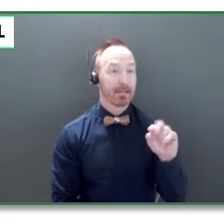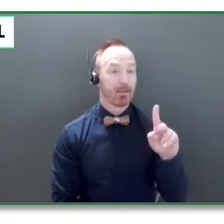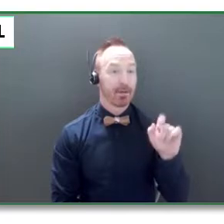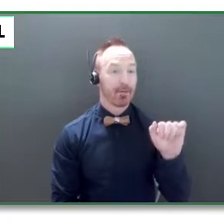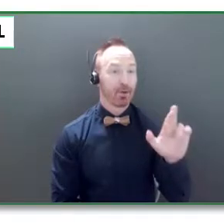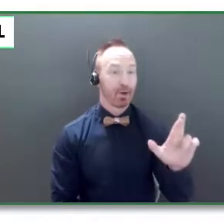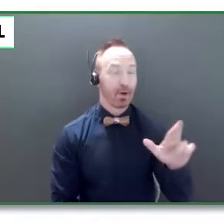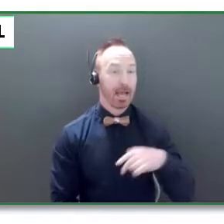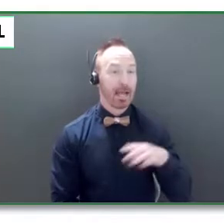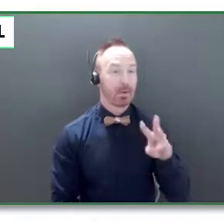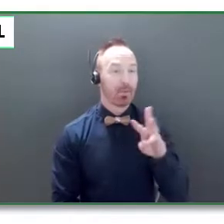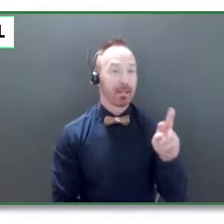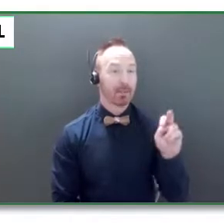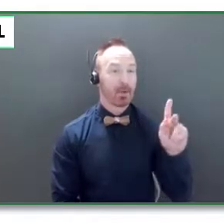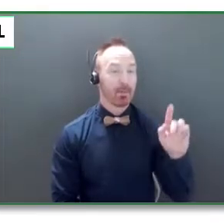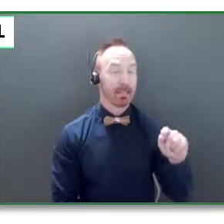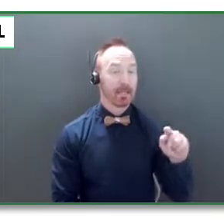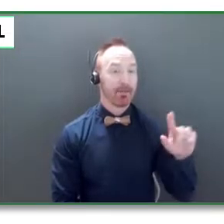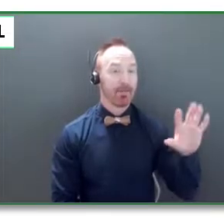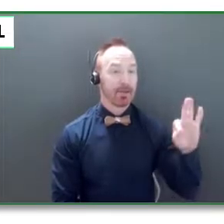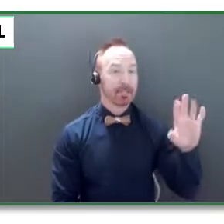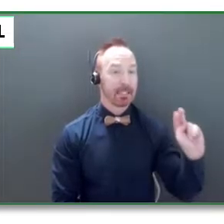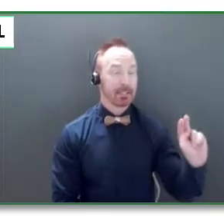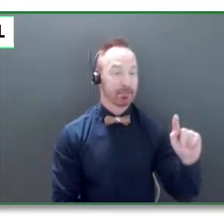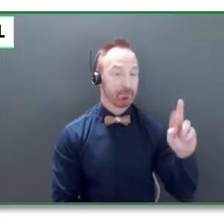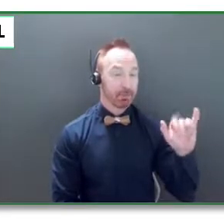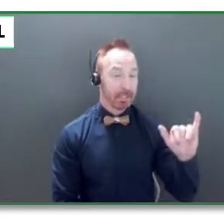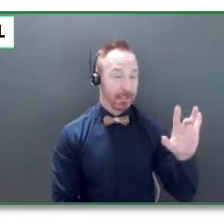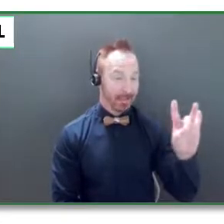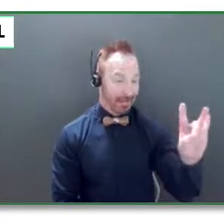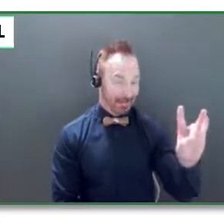within Treaty eight. I am a tanned white woman with glasses